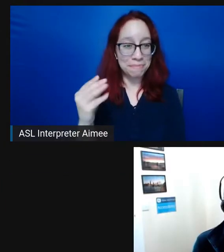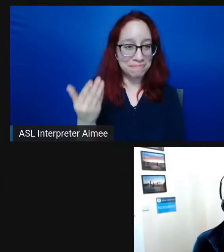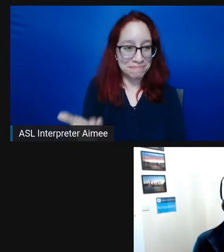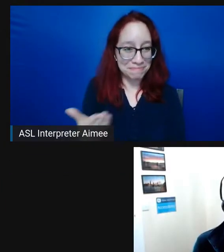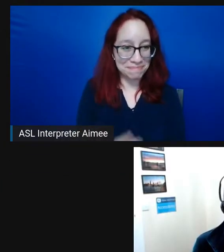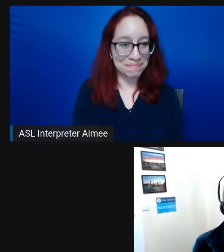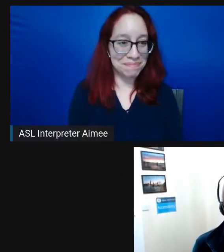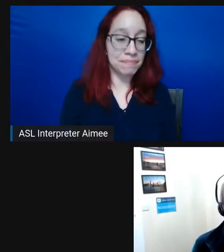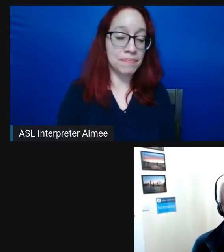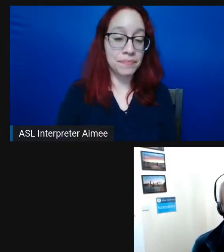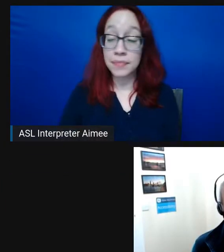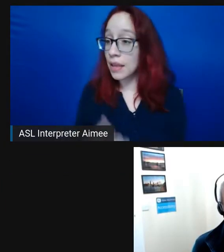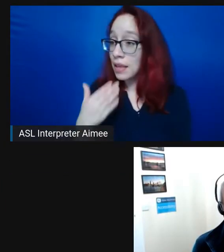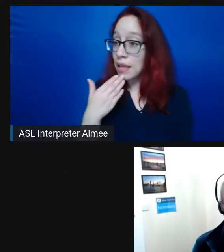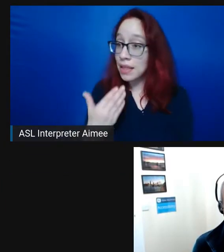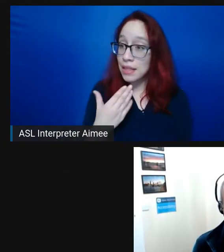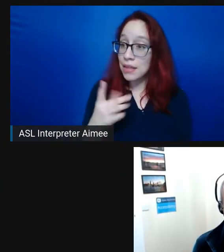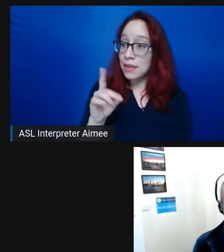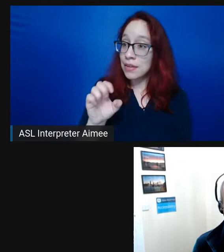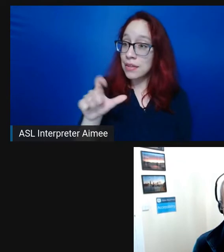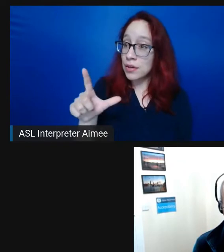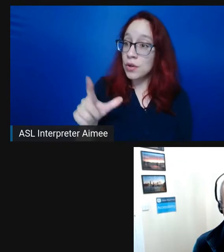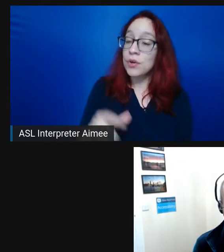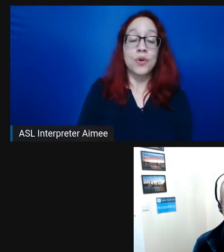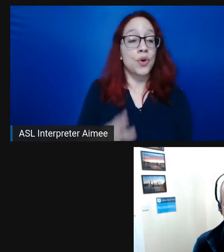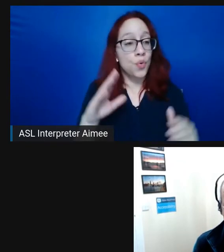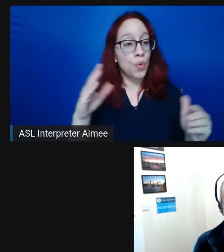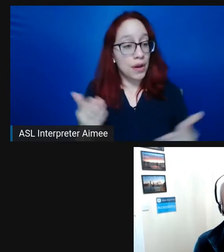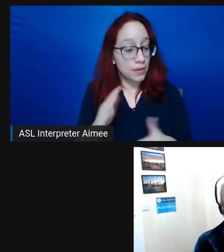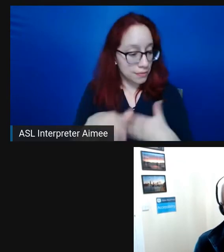Thanks Danielle, and welcome everyone